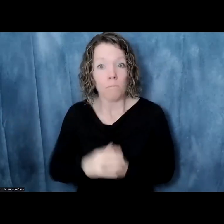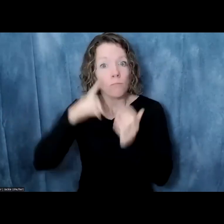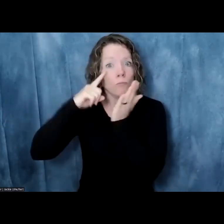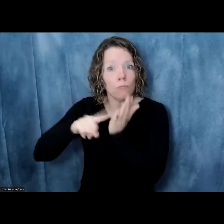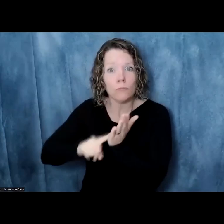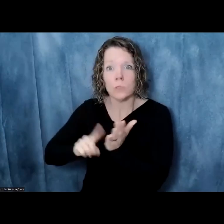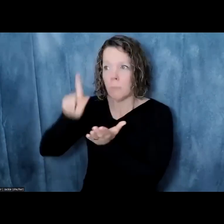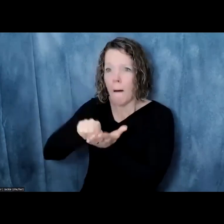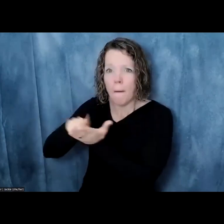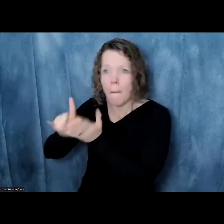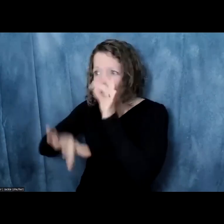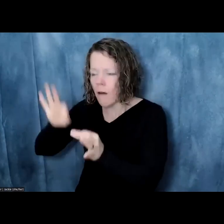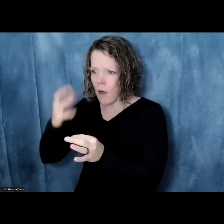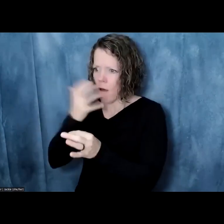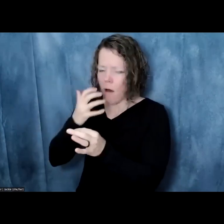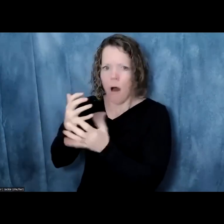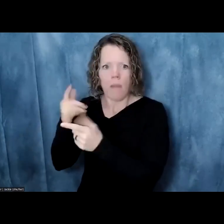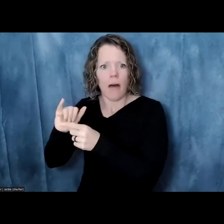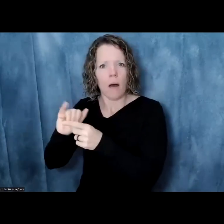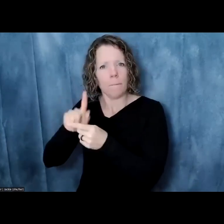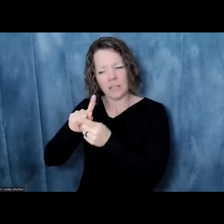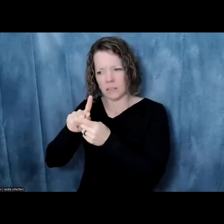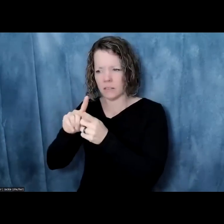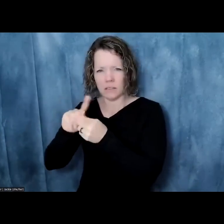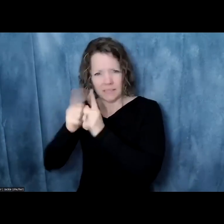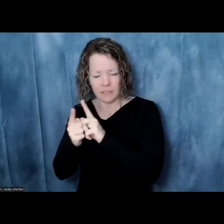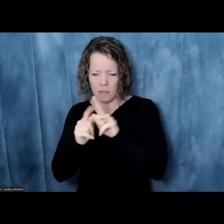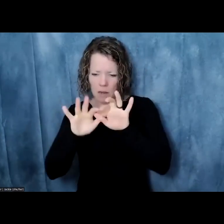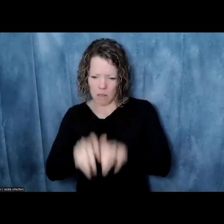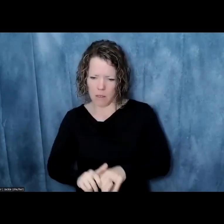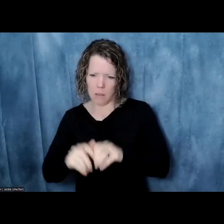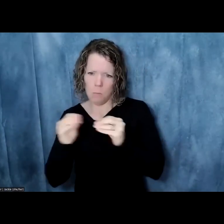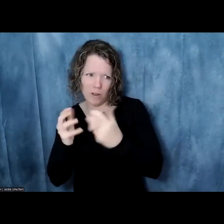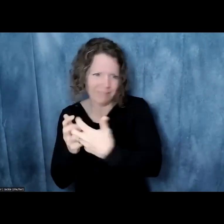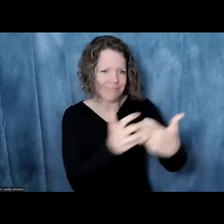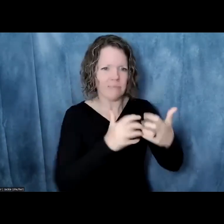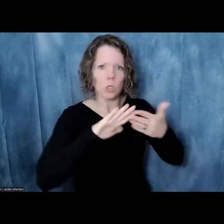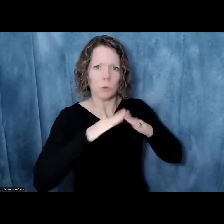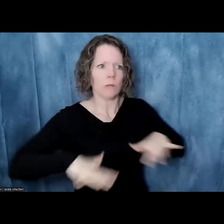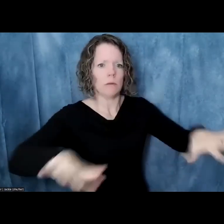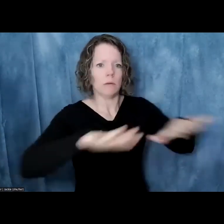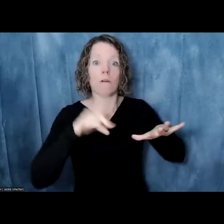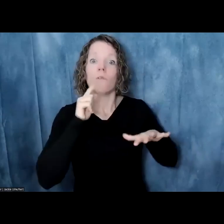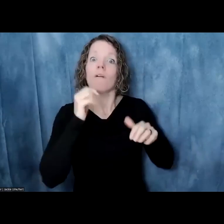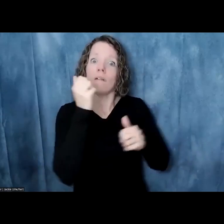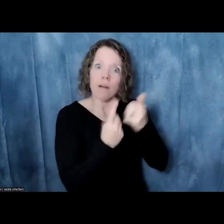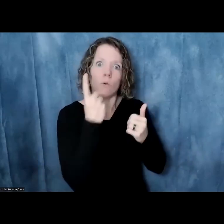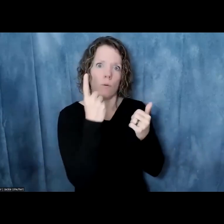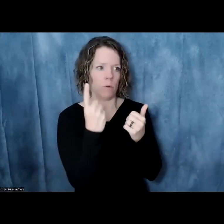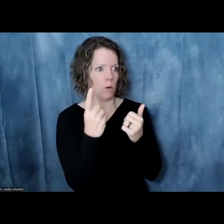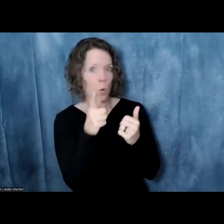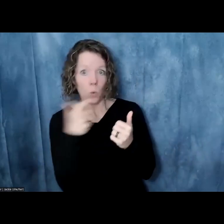for providers, persons served and the community at large, and then second, that we shift the culture